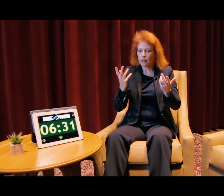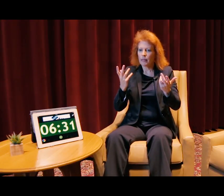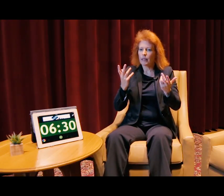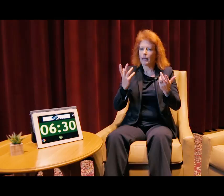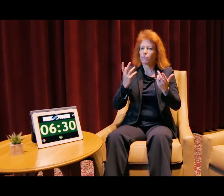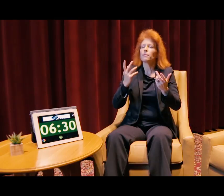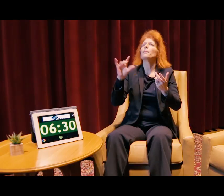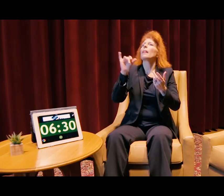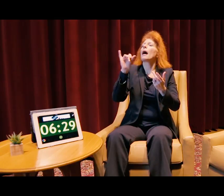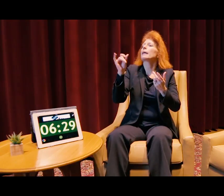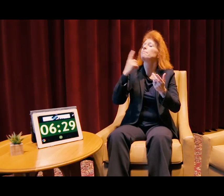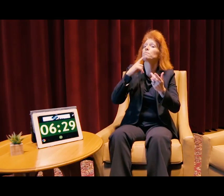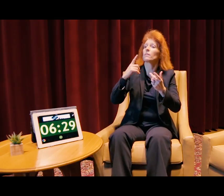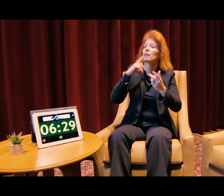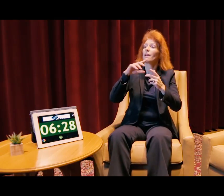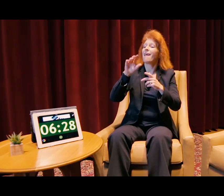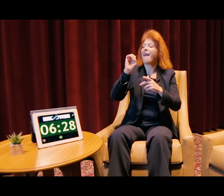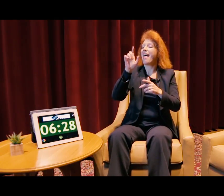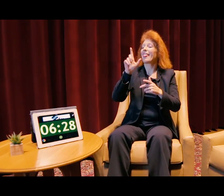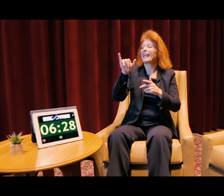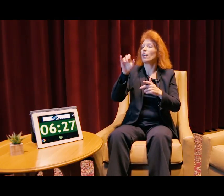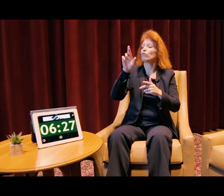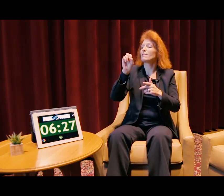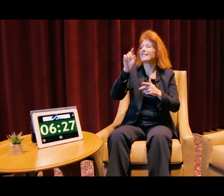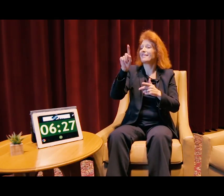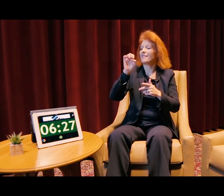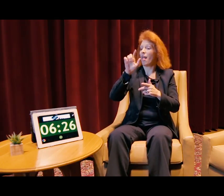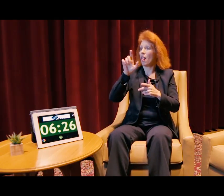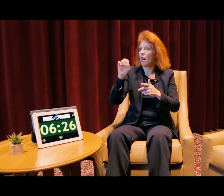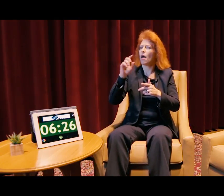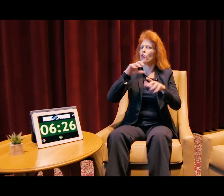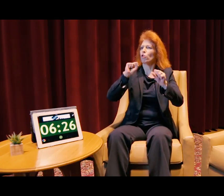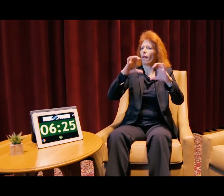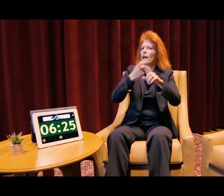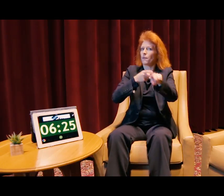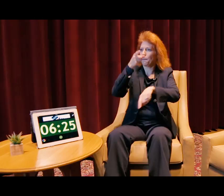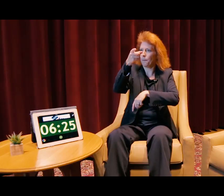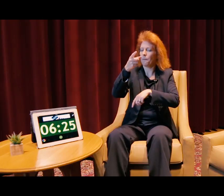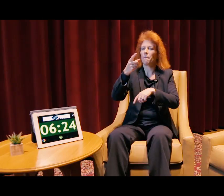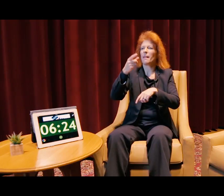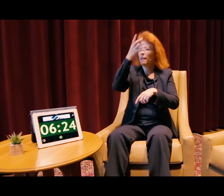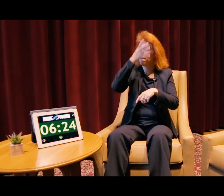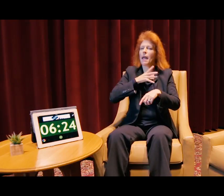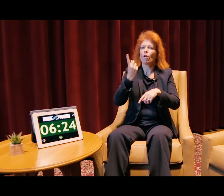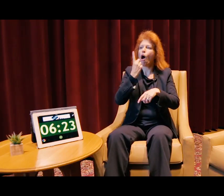I took a college course from Eli Rizelle, and he always shared with this small cohort of students